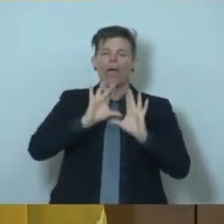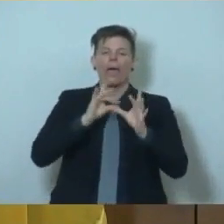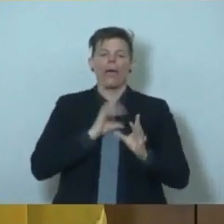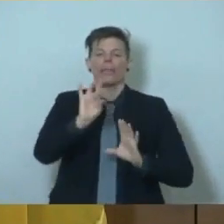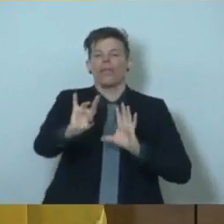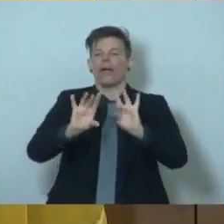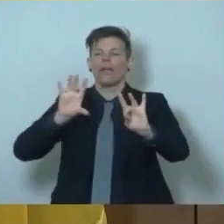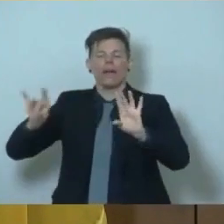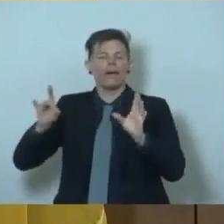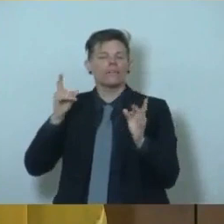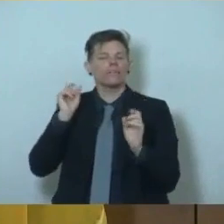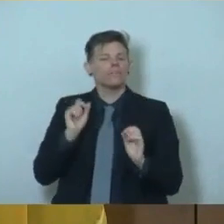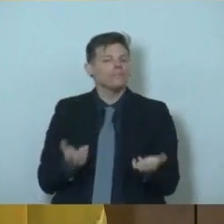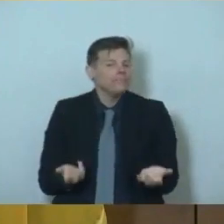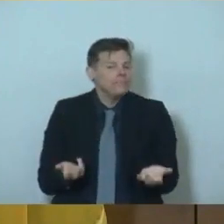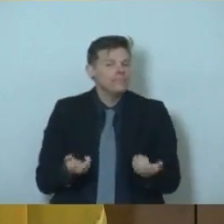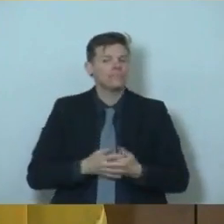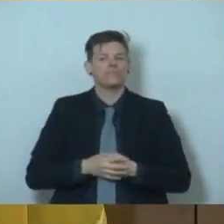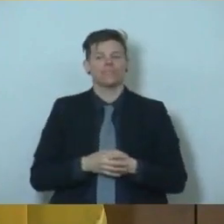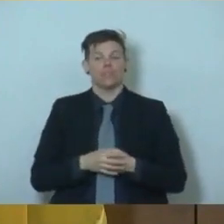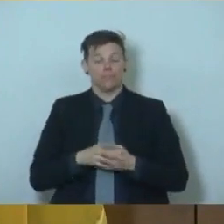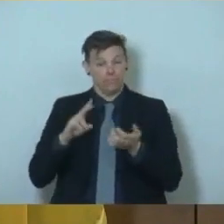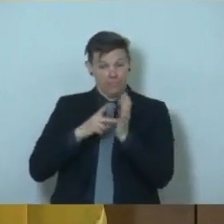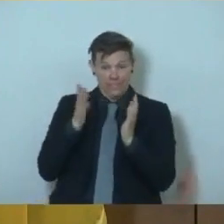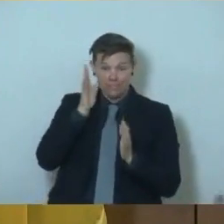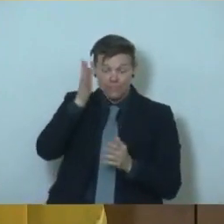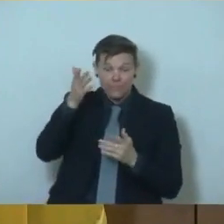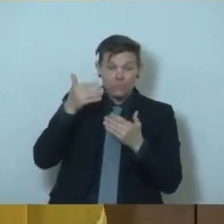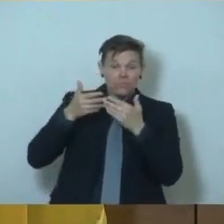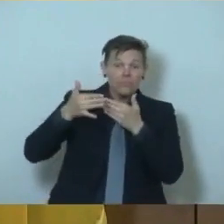THEY ASK EVERY SINGLE DAY WHEN WILL IT EVER B SAFE?